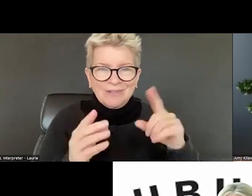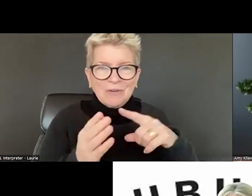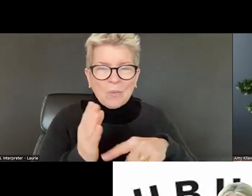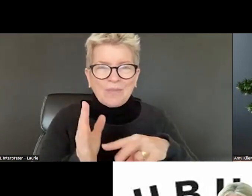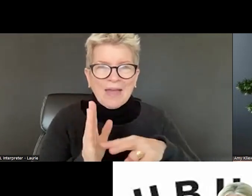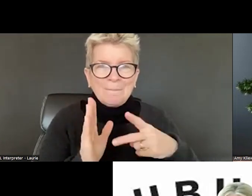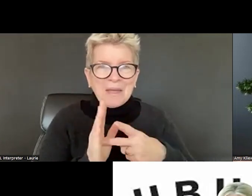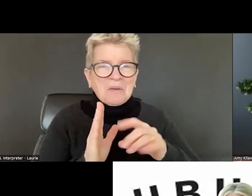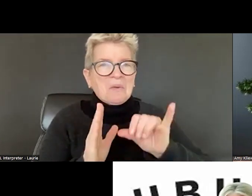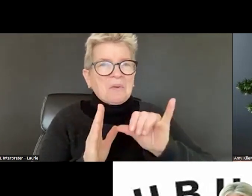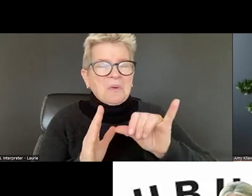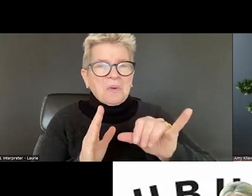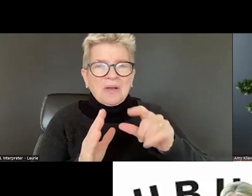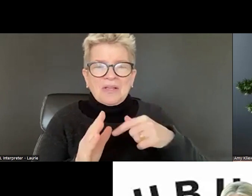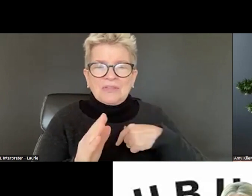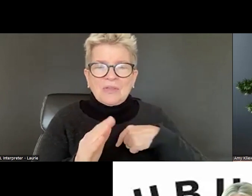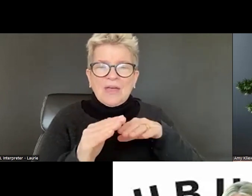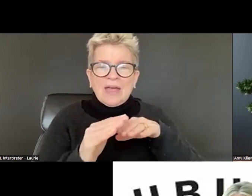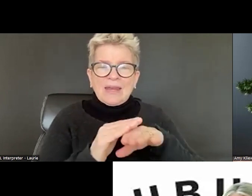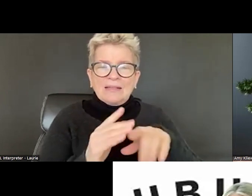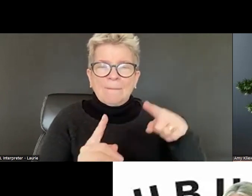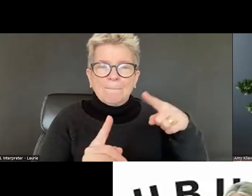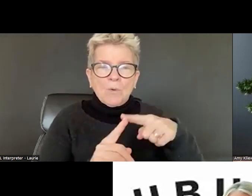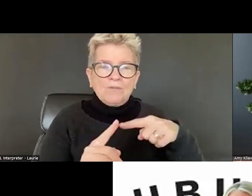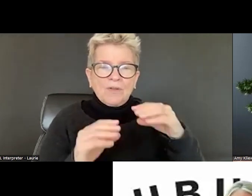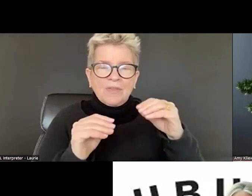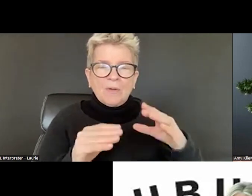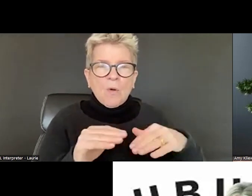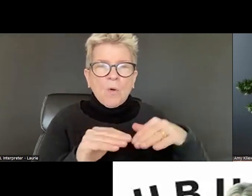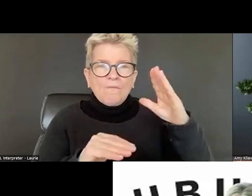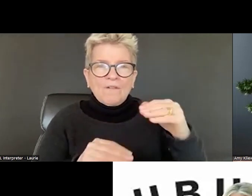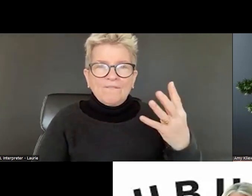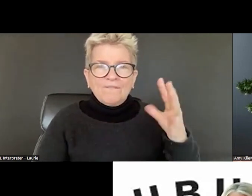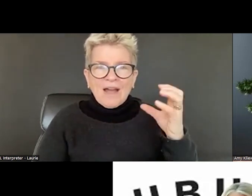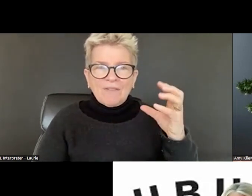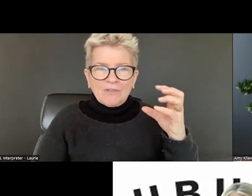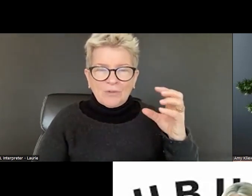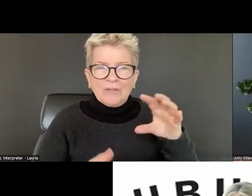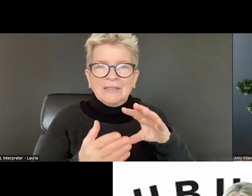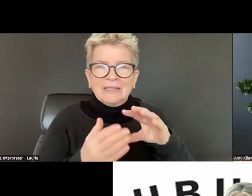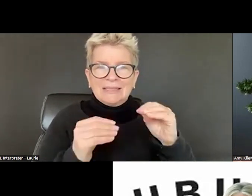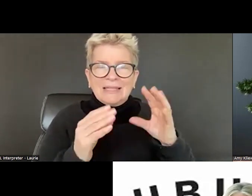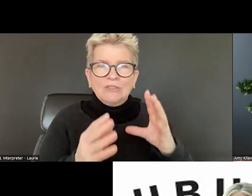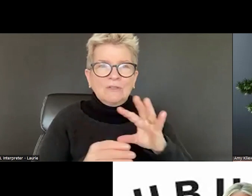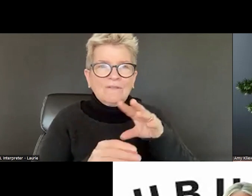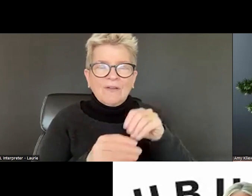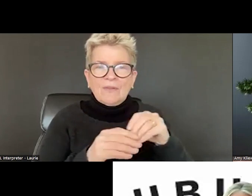that access point for our teachers we had over 500 participate in the the fall training series